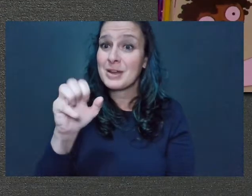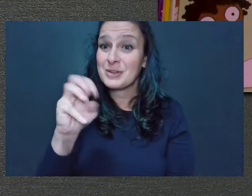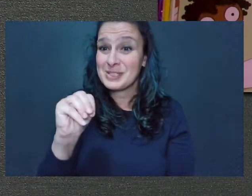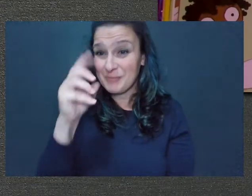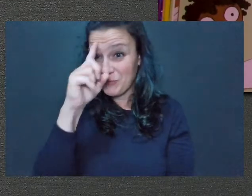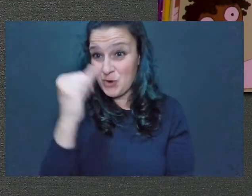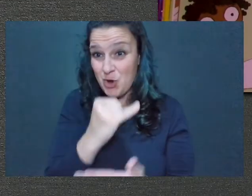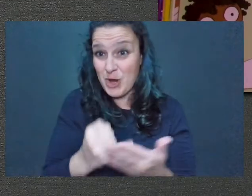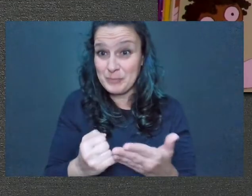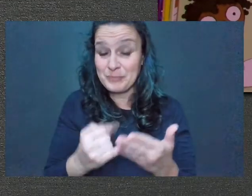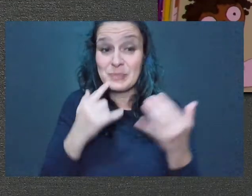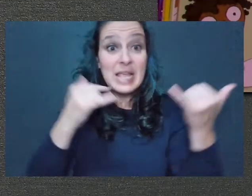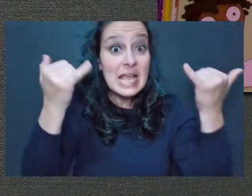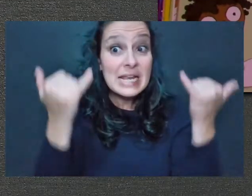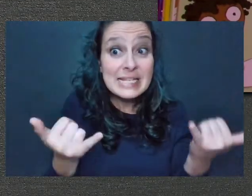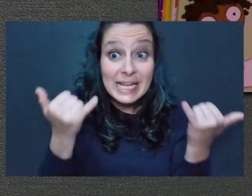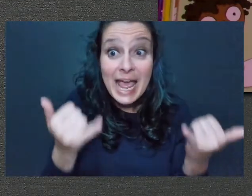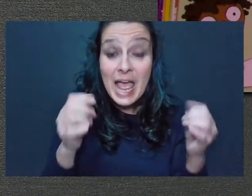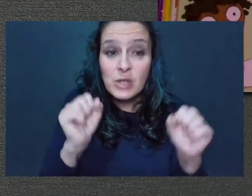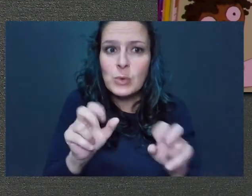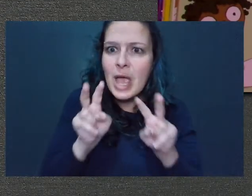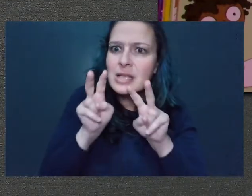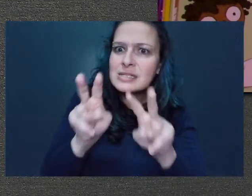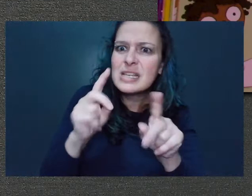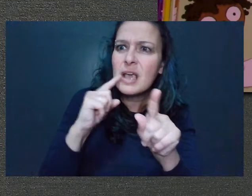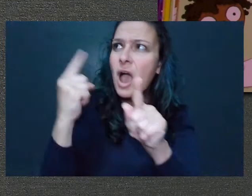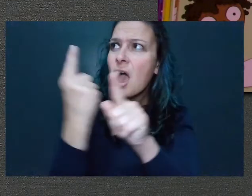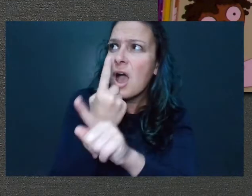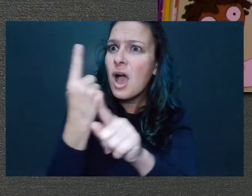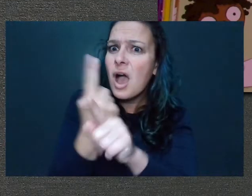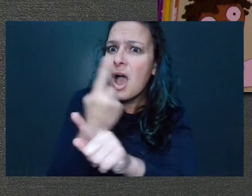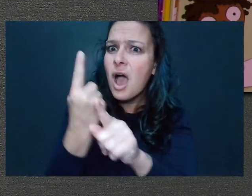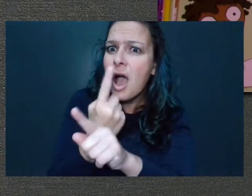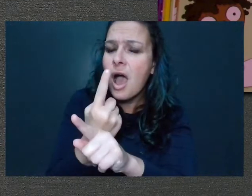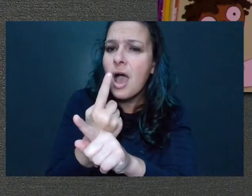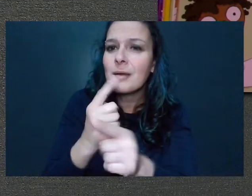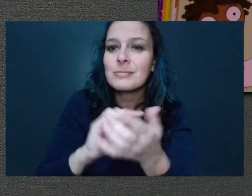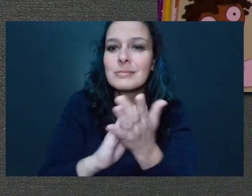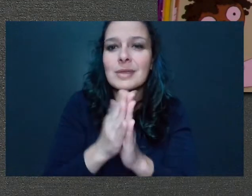"And today, you can see how the ordinary "has become extraordinary